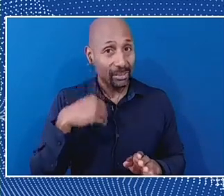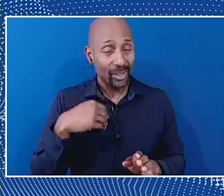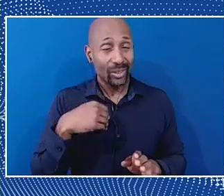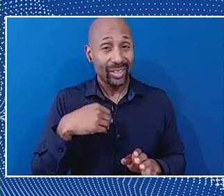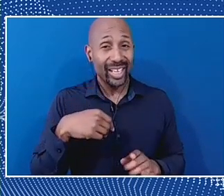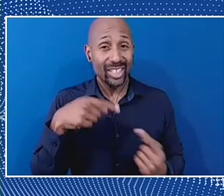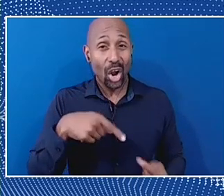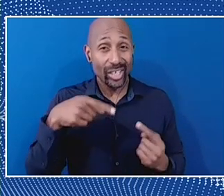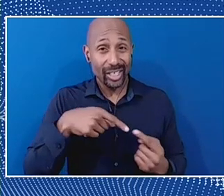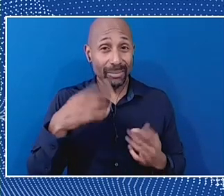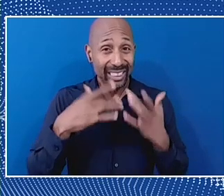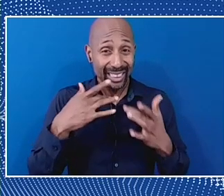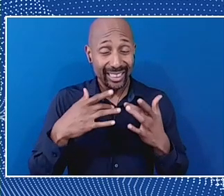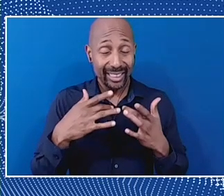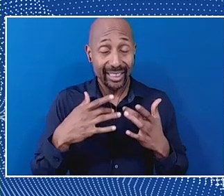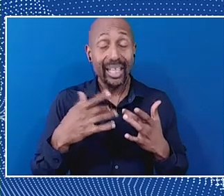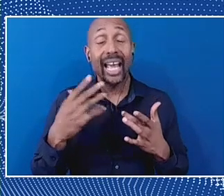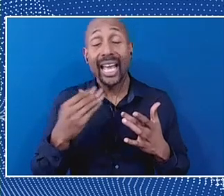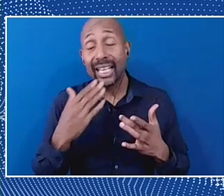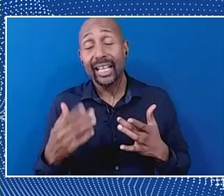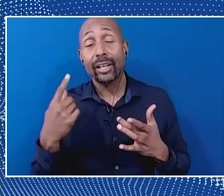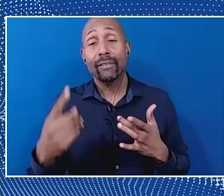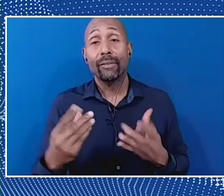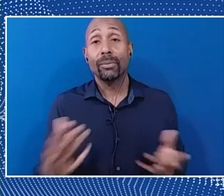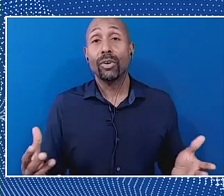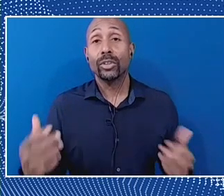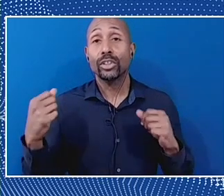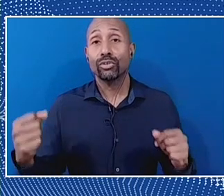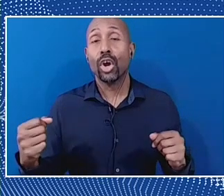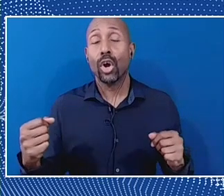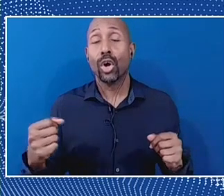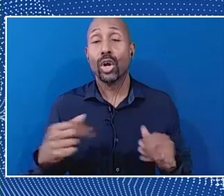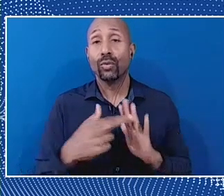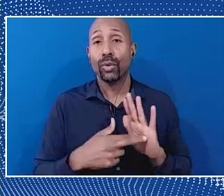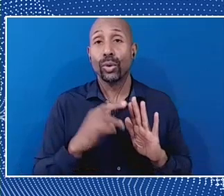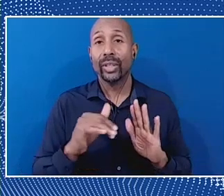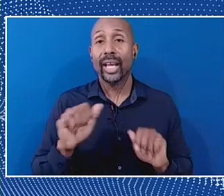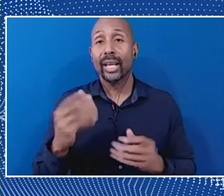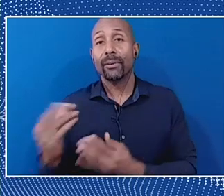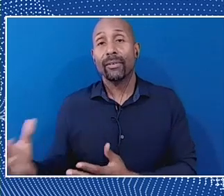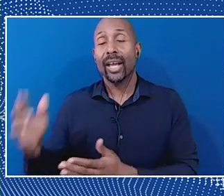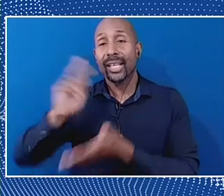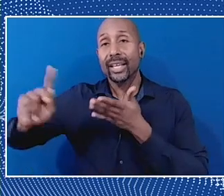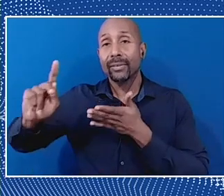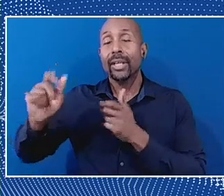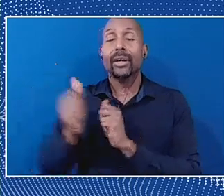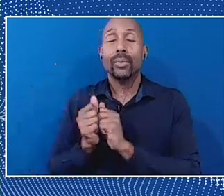proposing a strong and expansive rule that could provide the Secretary with the necessary flexibility to address the